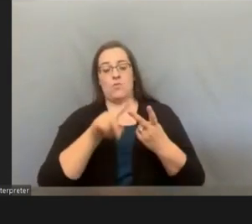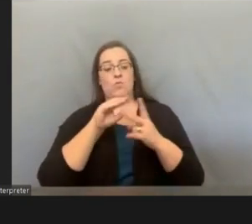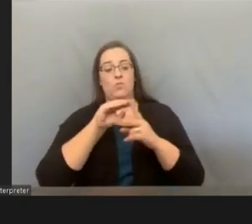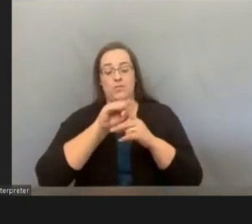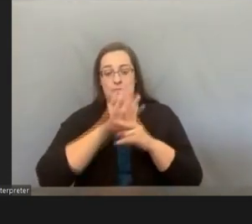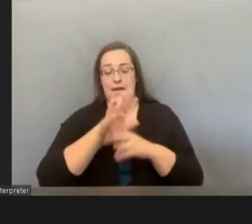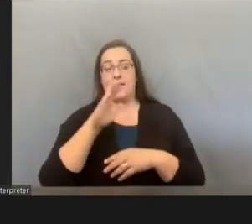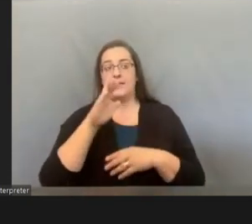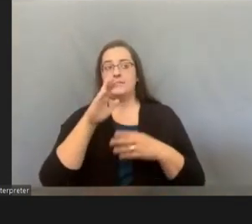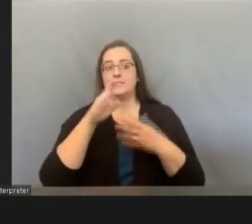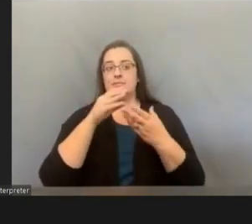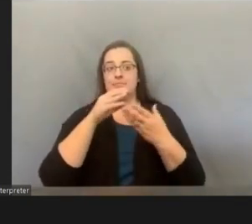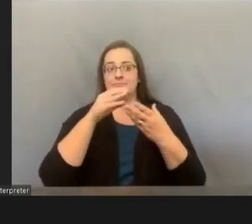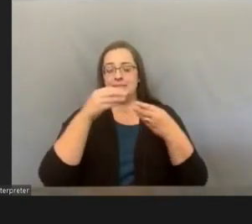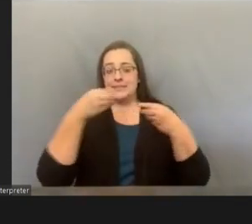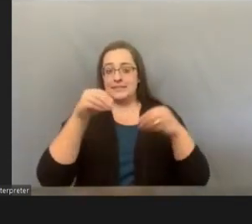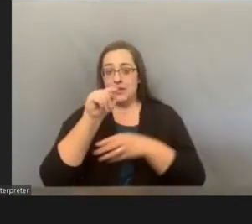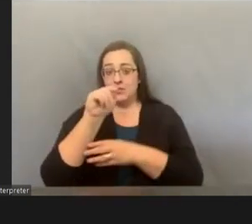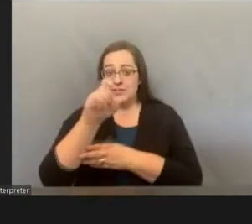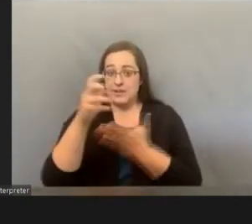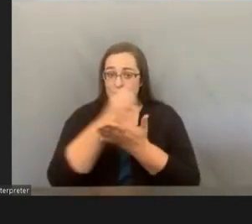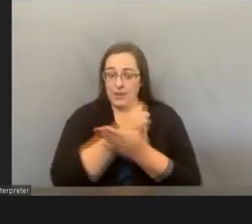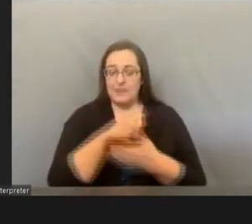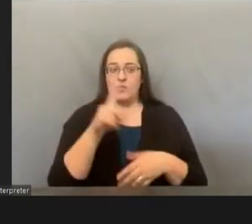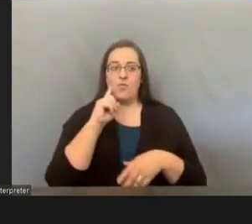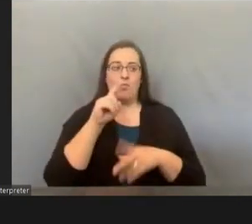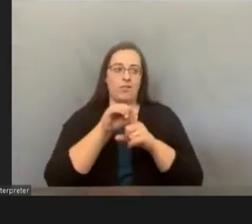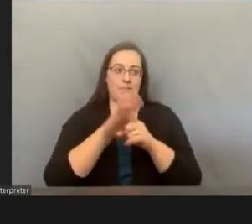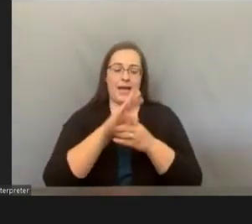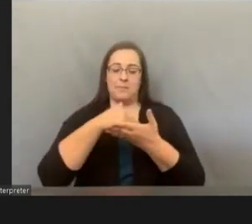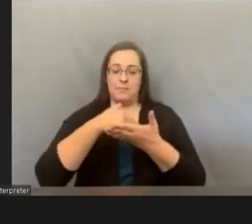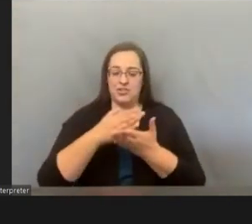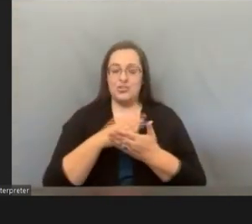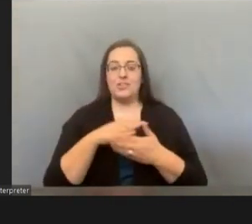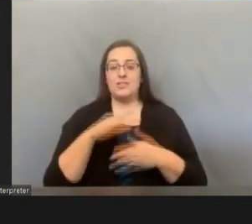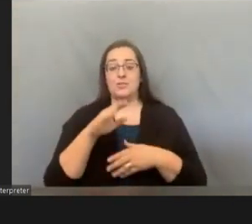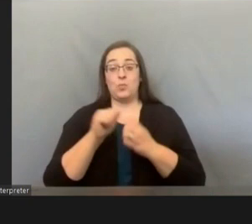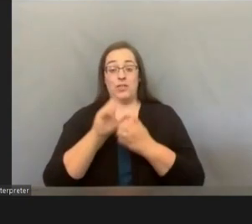UNTIL WE HAVE A VACCINE AND THAT VACCINE CAN BE ADMINISTERED TO EVERYONE STILL GOING TO BE A